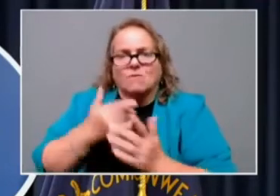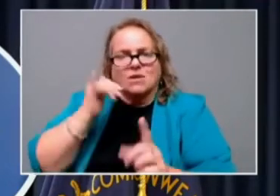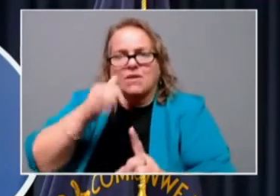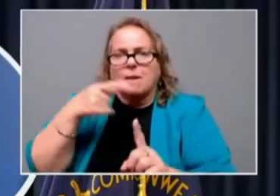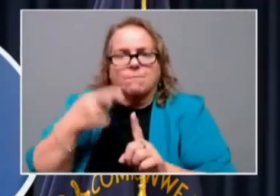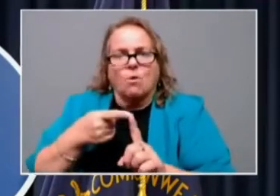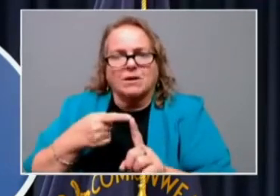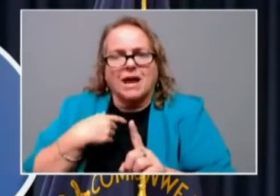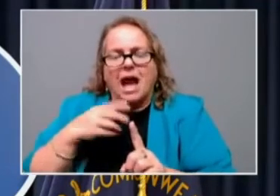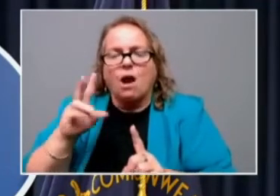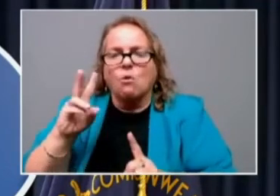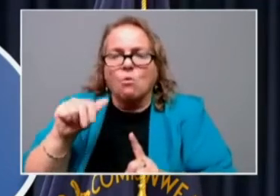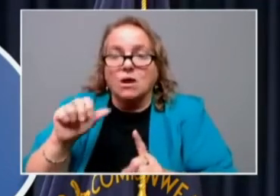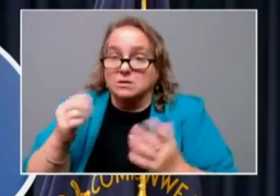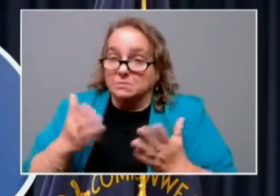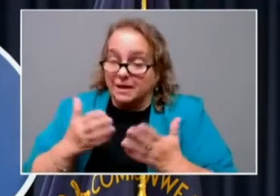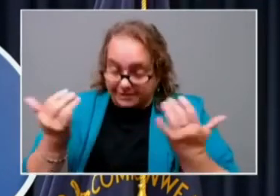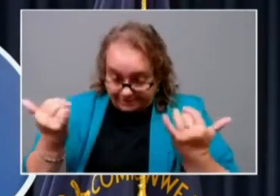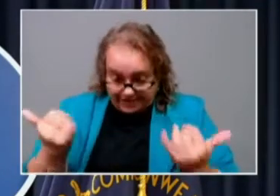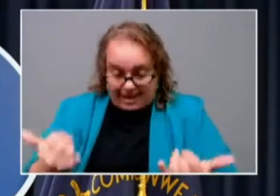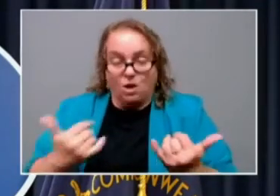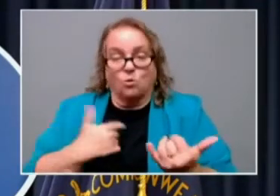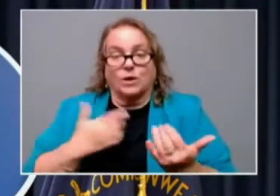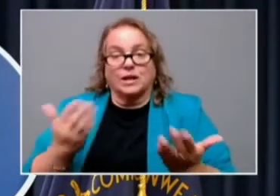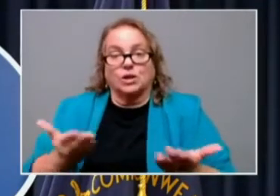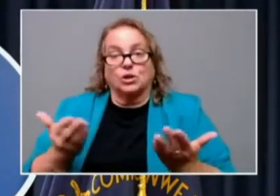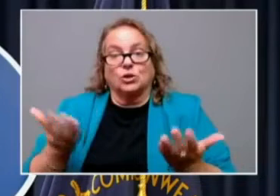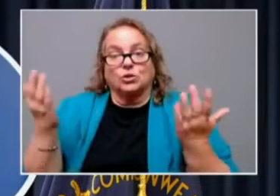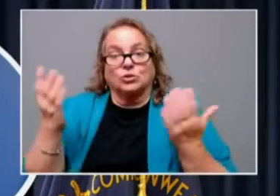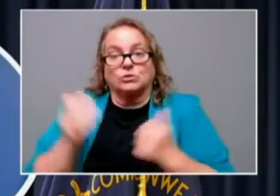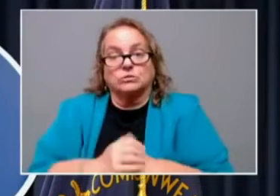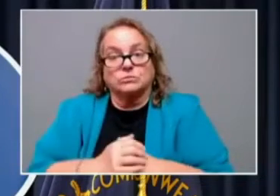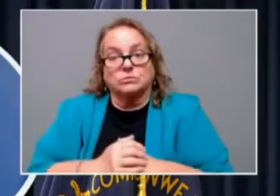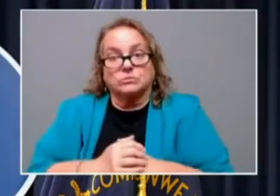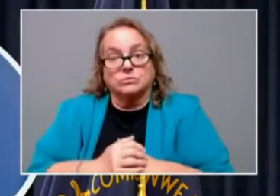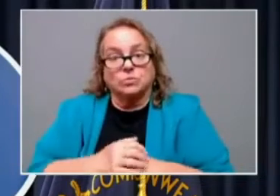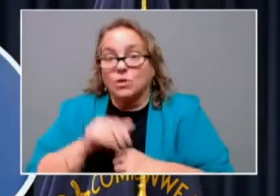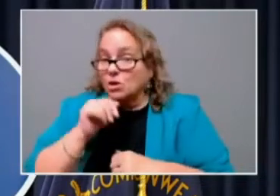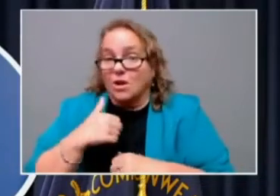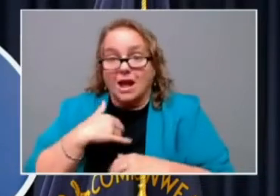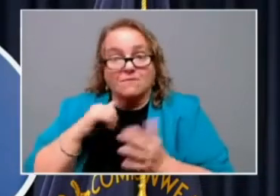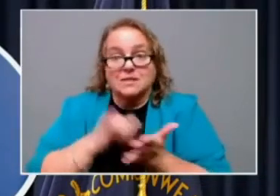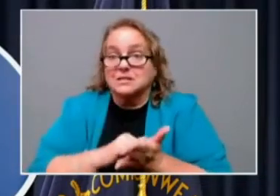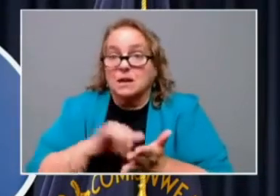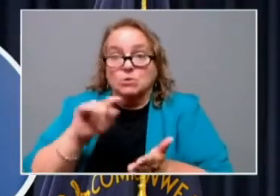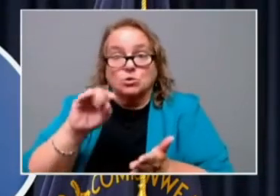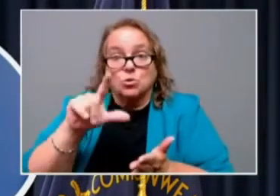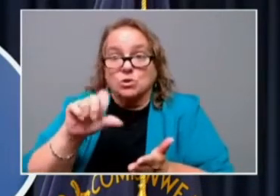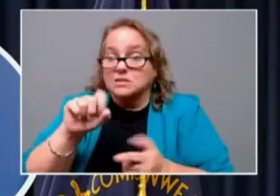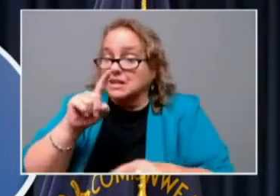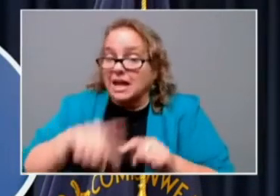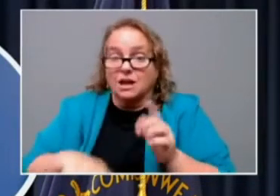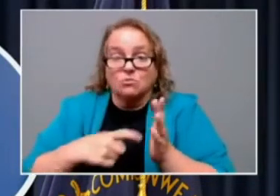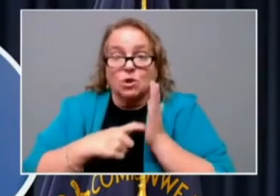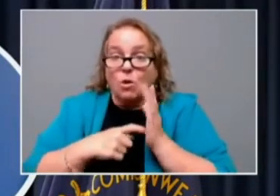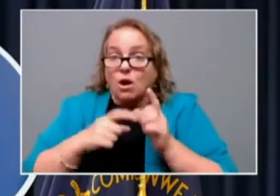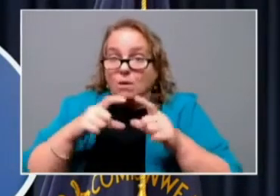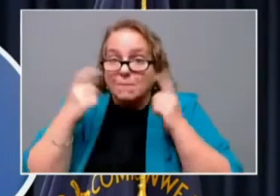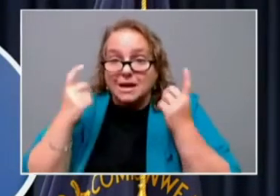here we are given that we don't have the same tools we did before that we can't require masking. But you know what? We can keep ourselves from going